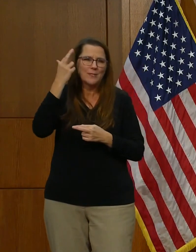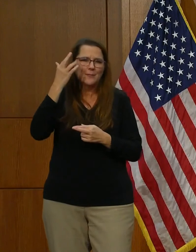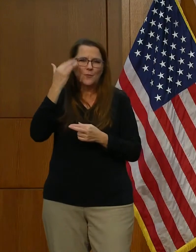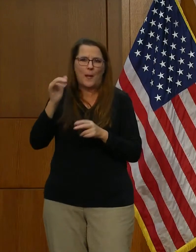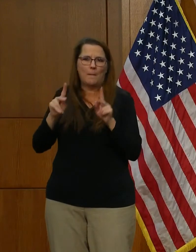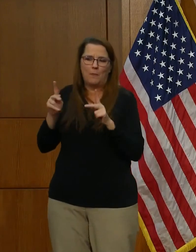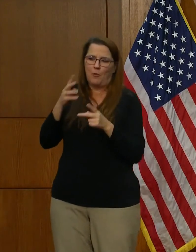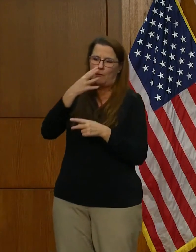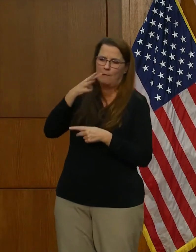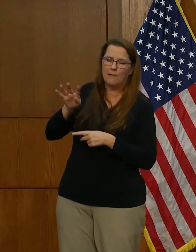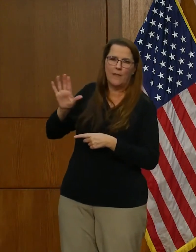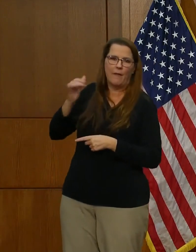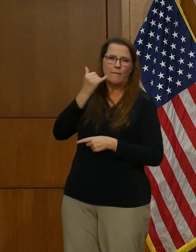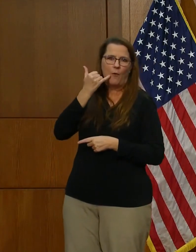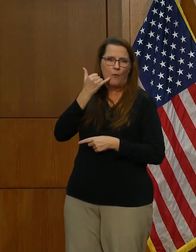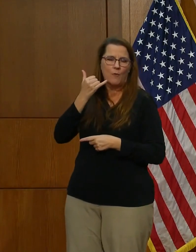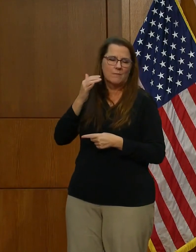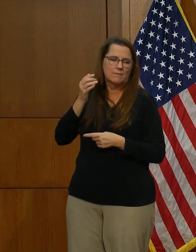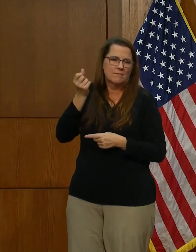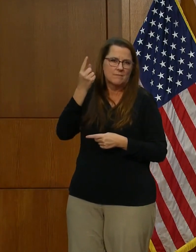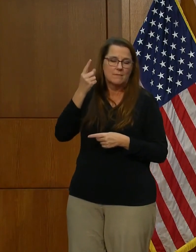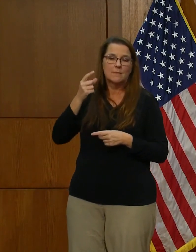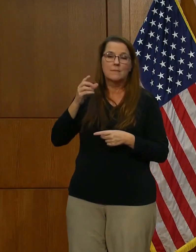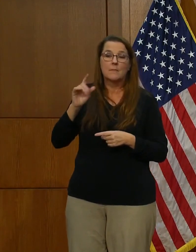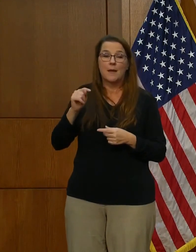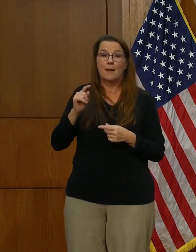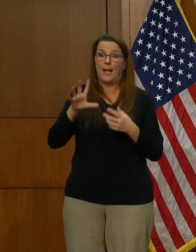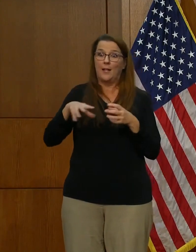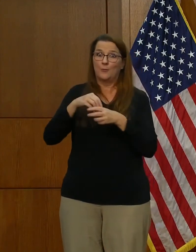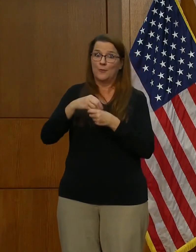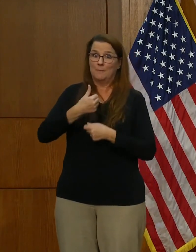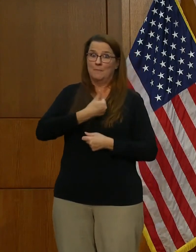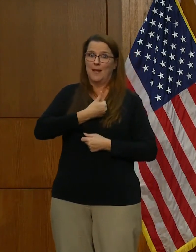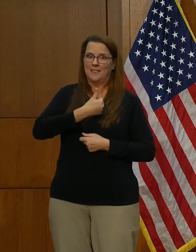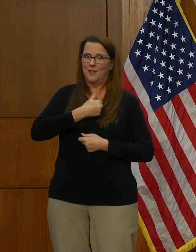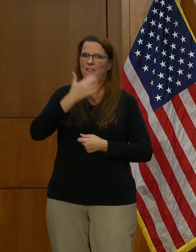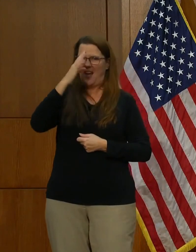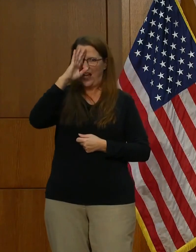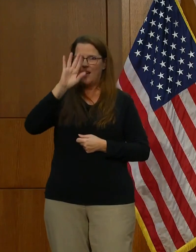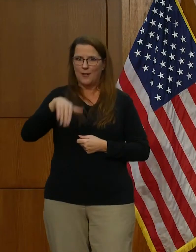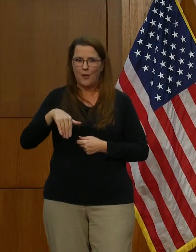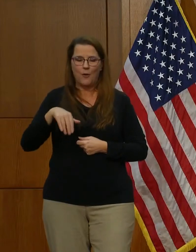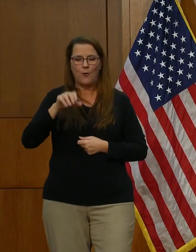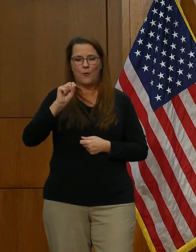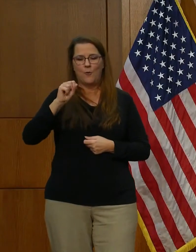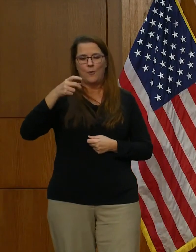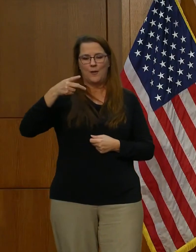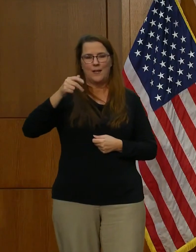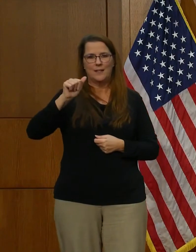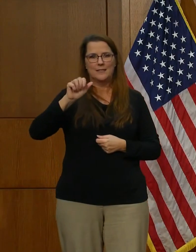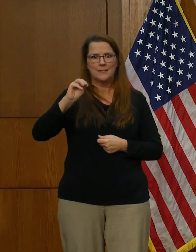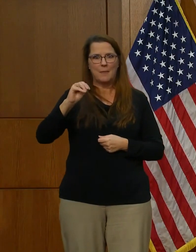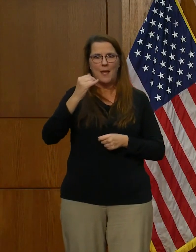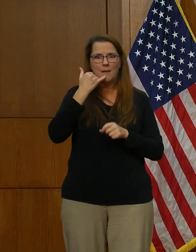ALL GUILTY OF THAT, BECAUSE OF NUMEROUS REASONS AND I. I KNOW